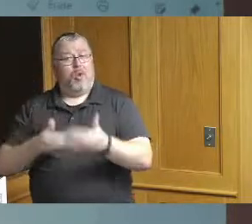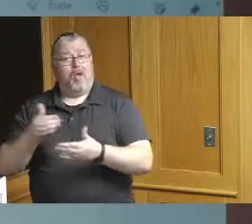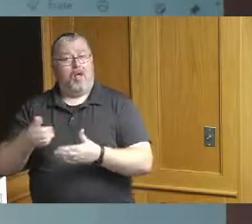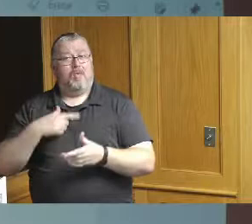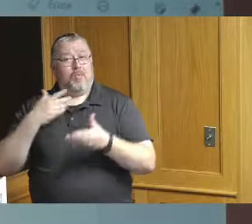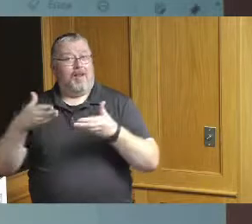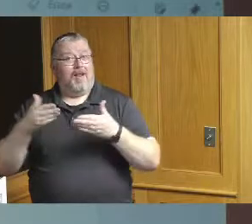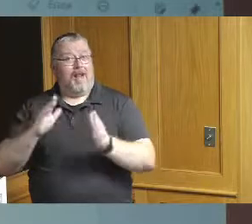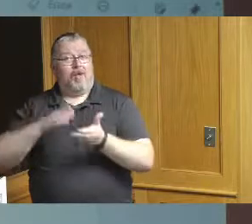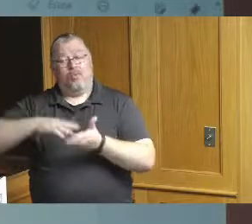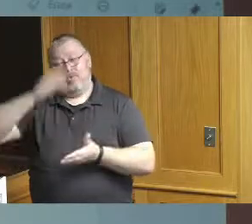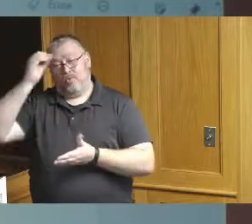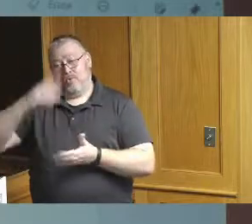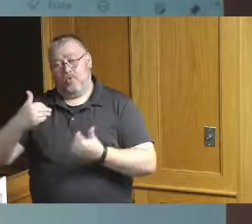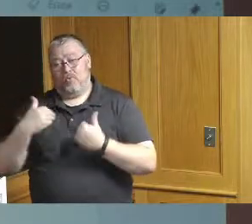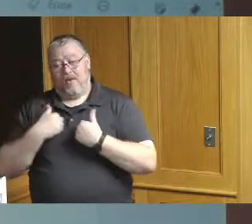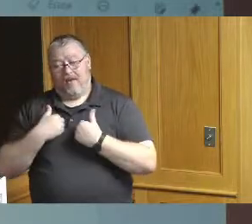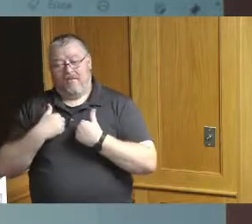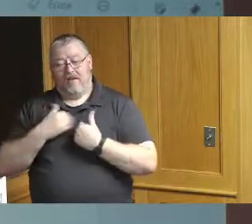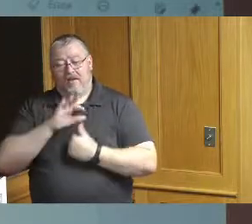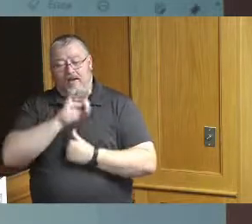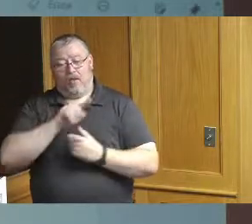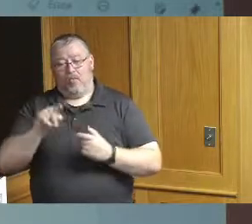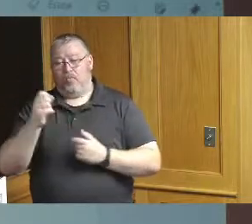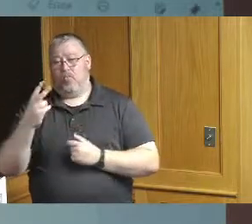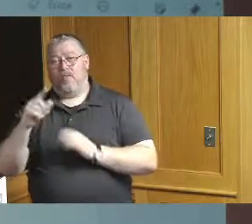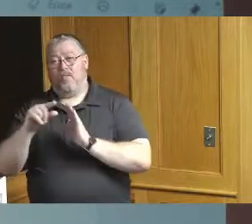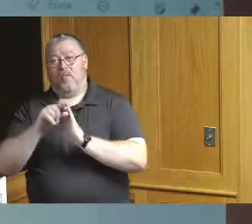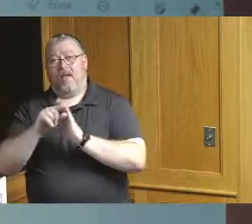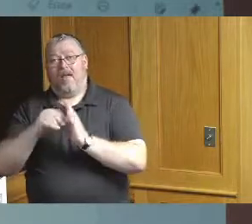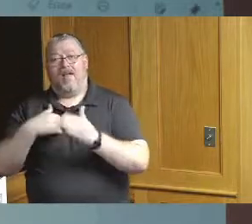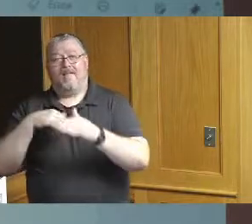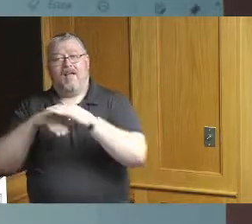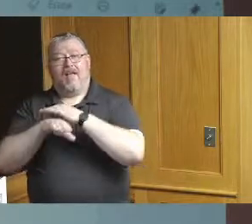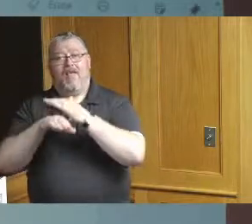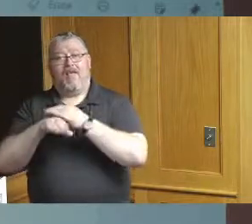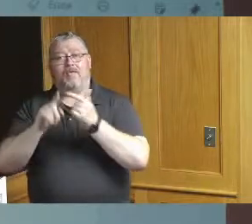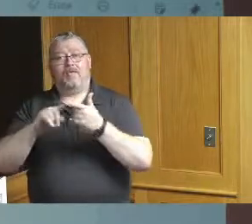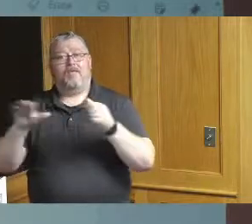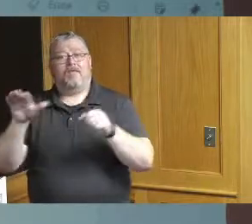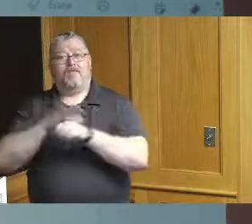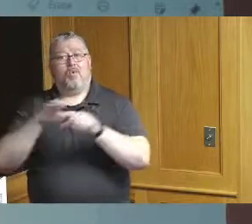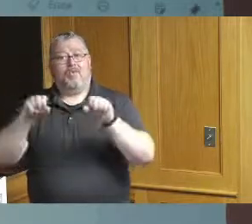allow the students to have the 9th through 12th graders to have access to the entire system later